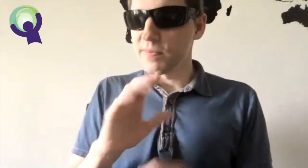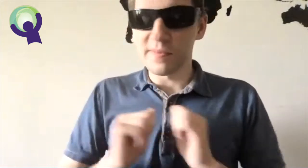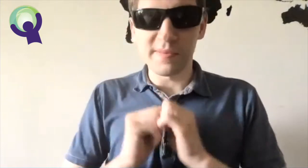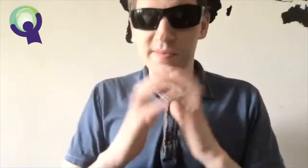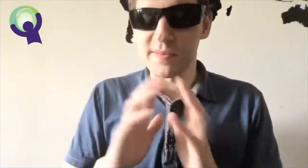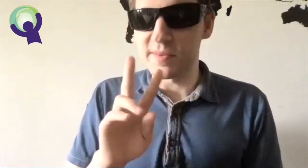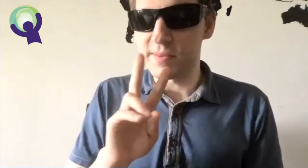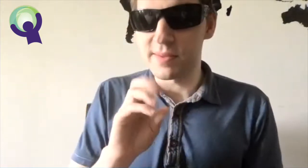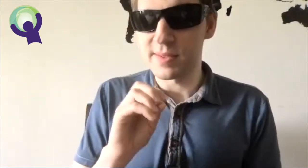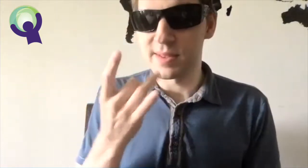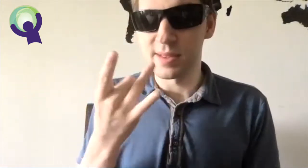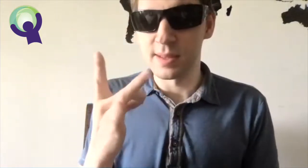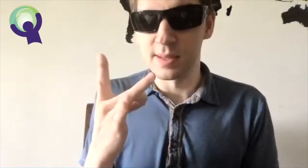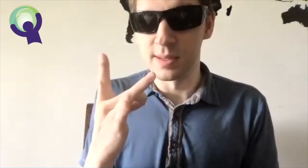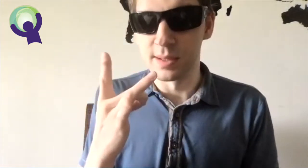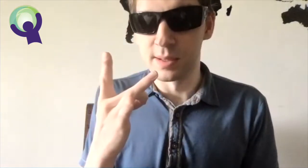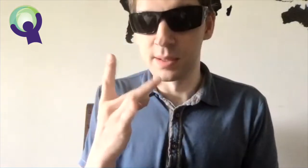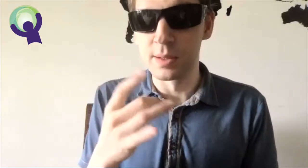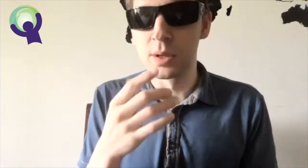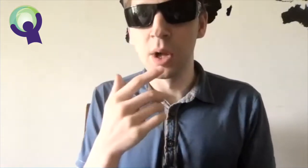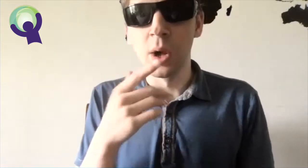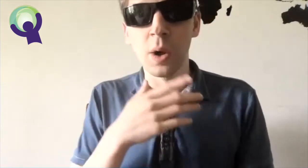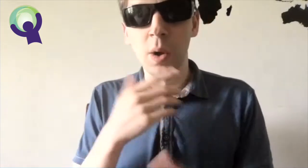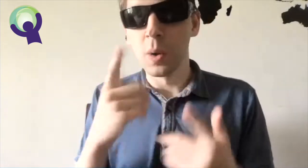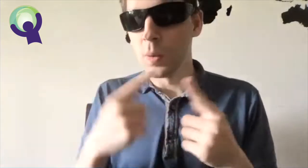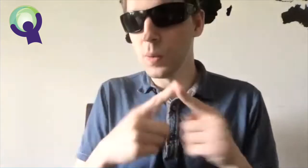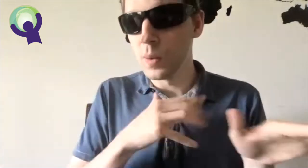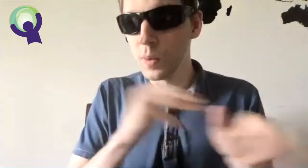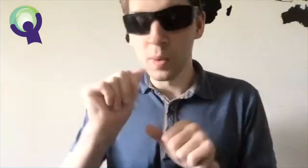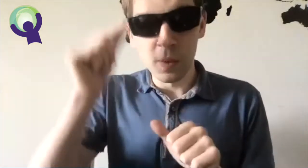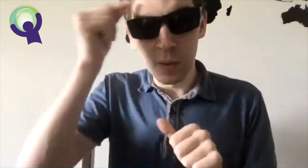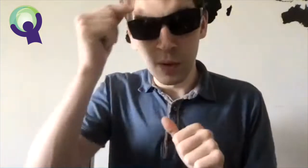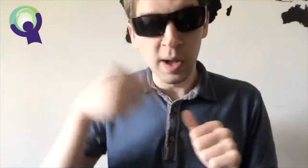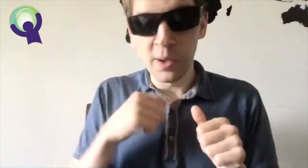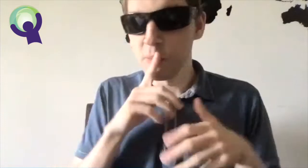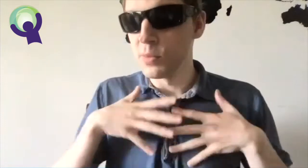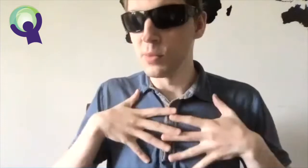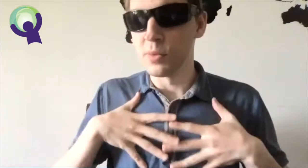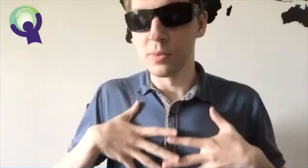(Jason) Yes. So 3MC was founded in 2017.